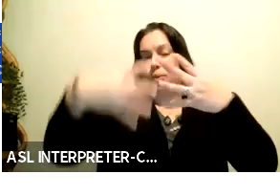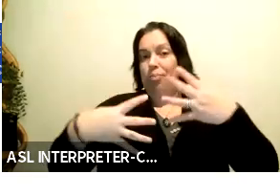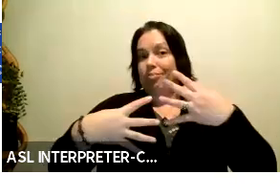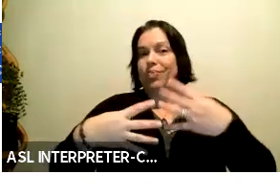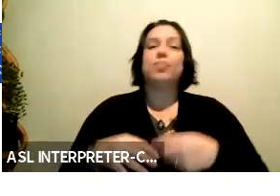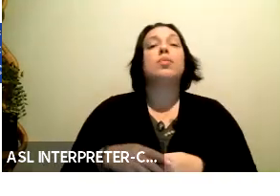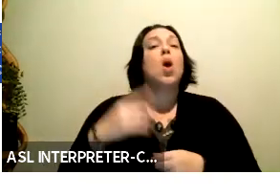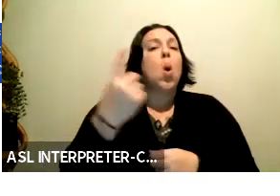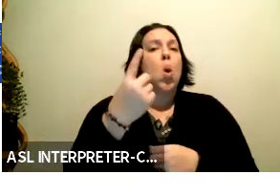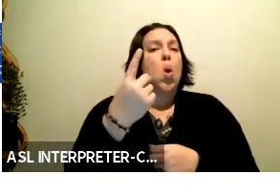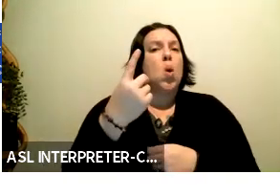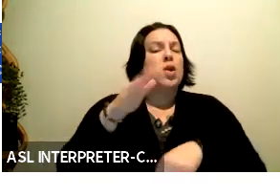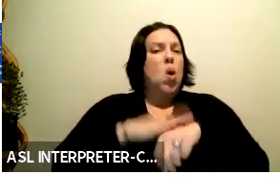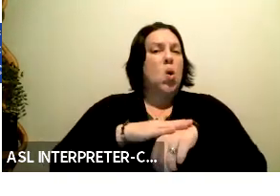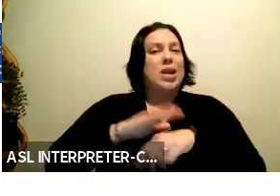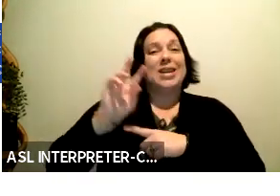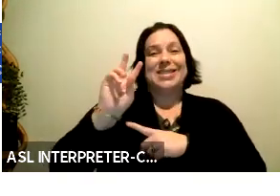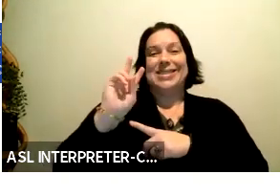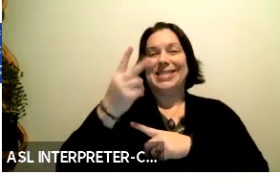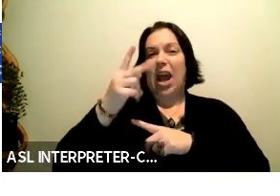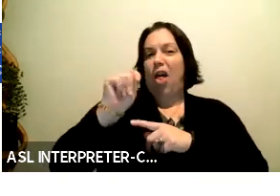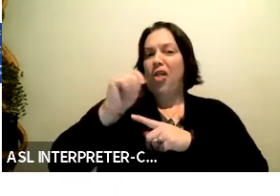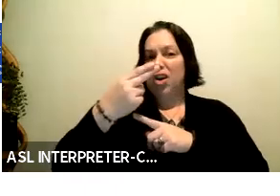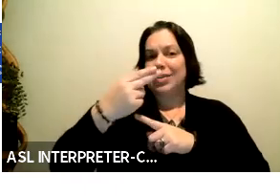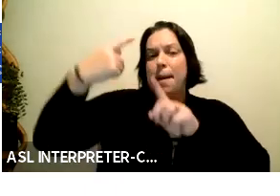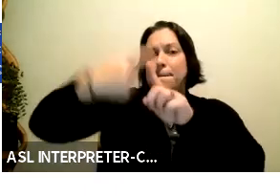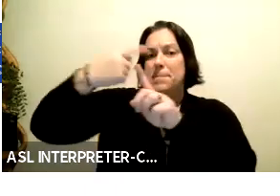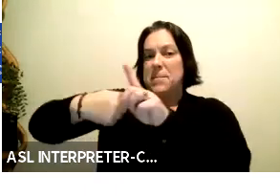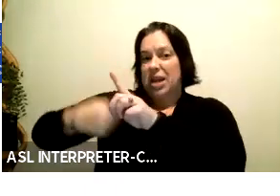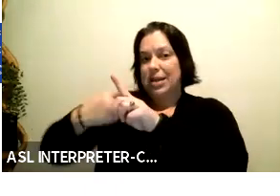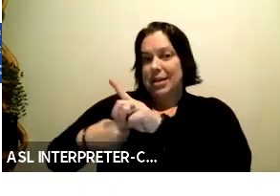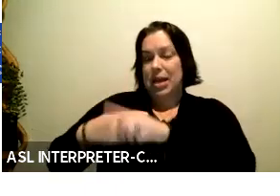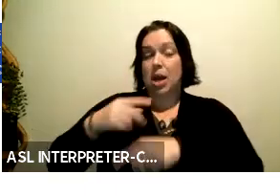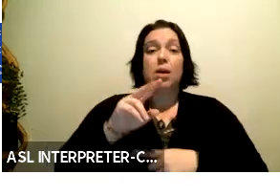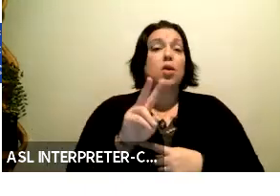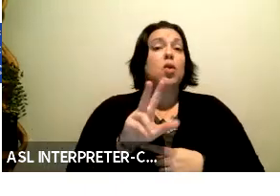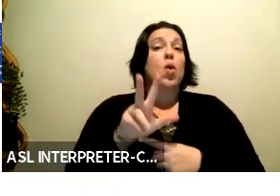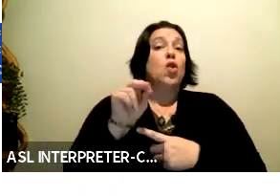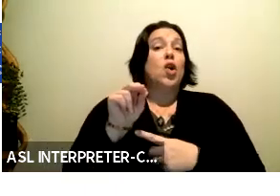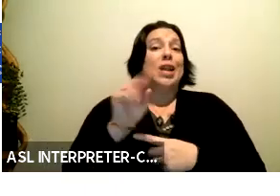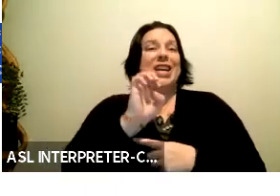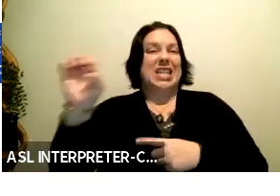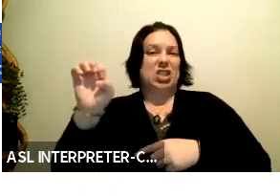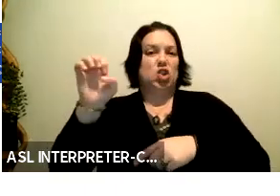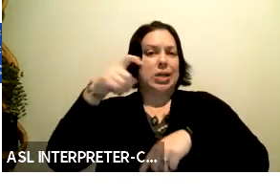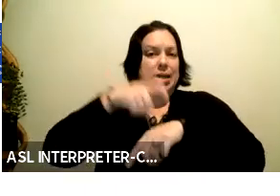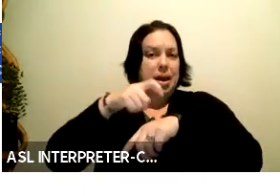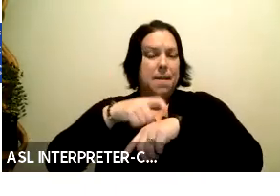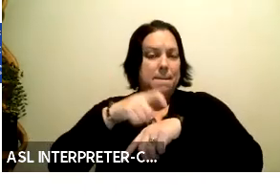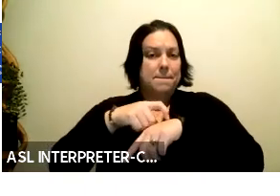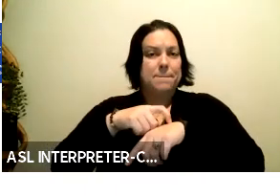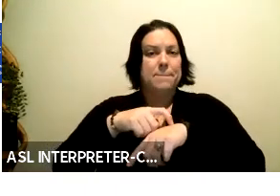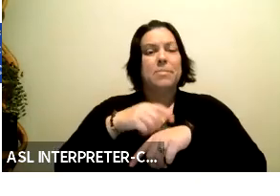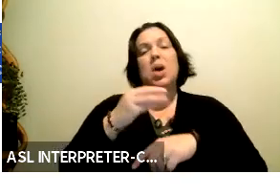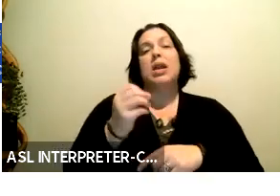second Thursday of the month at 2:30 Eastern, 1:30 Central, 12:30 Mountain and 11:00:30 a.m.